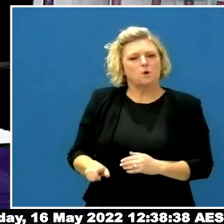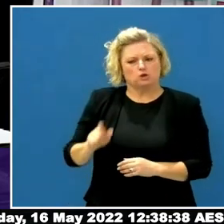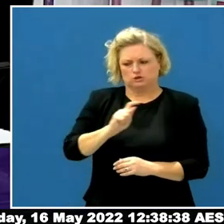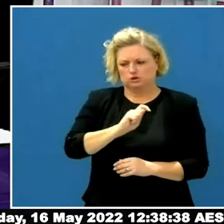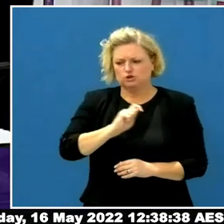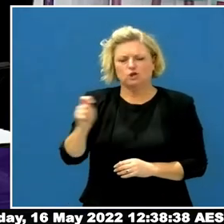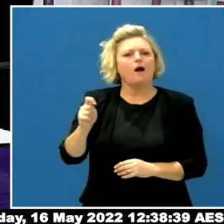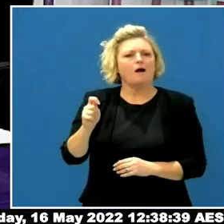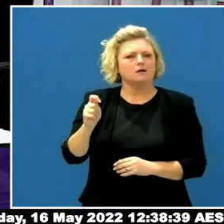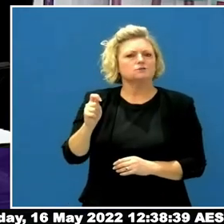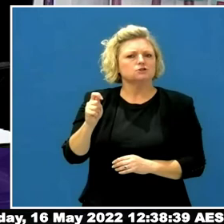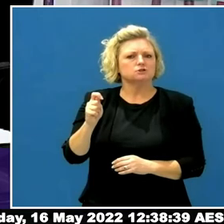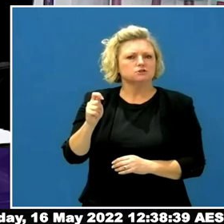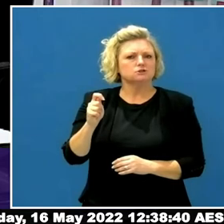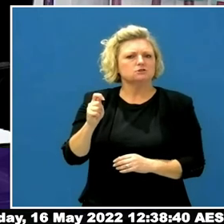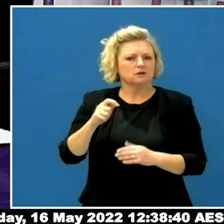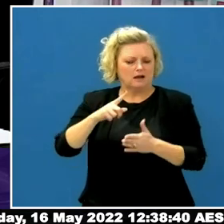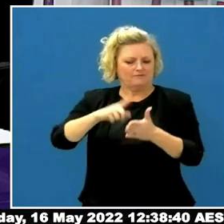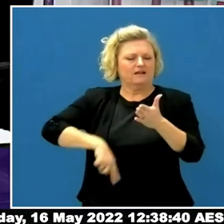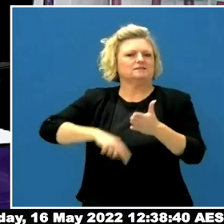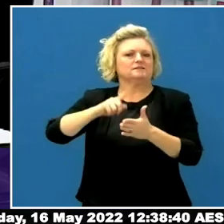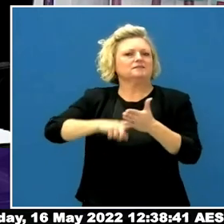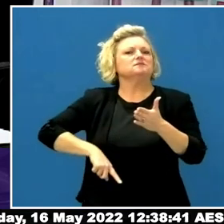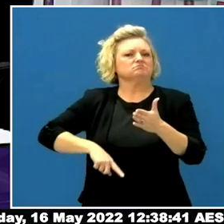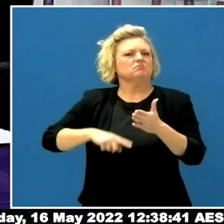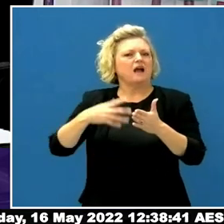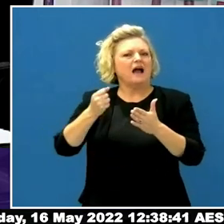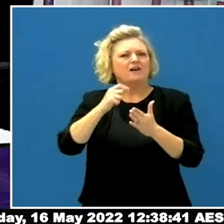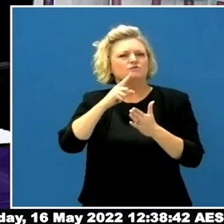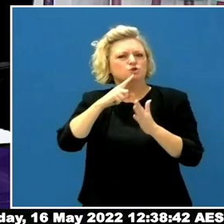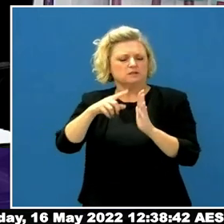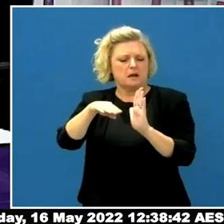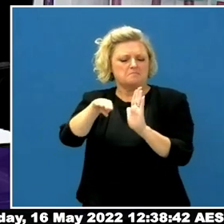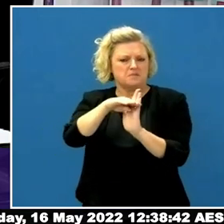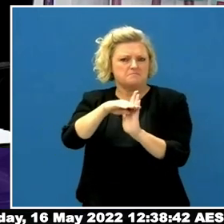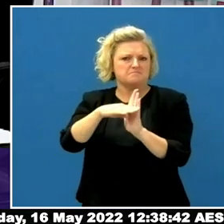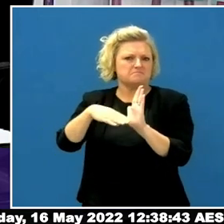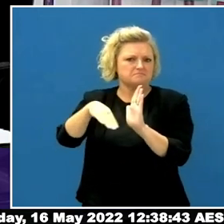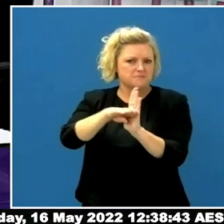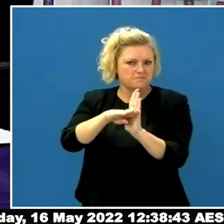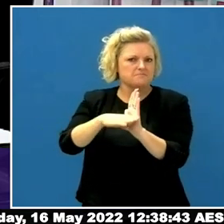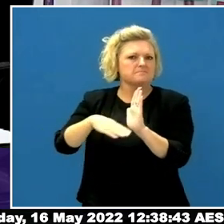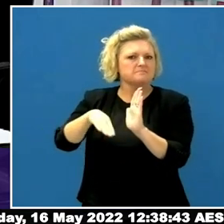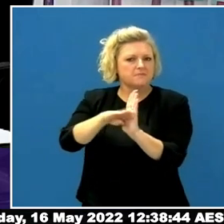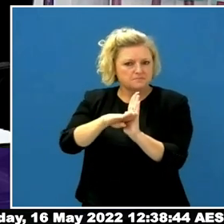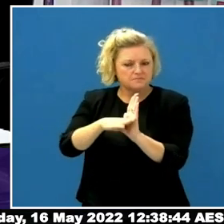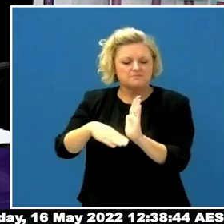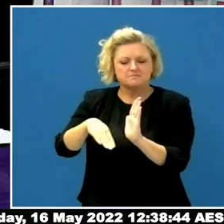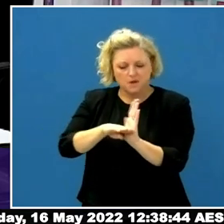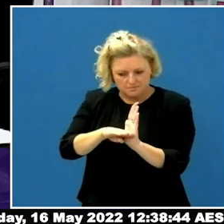specify the particular offences, but your understanding is that behaviour - abusive